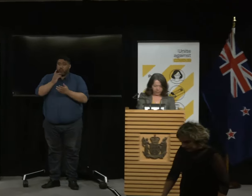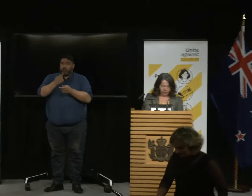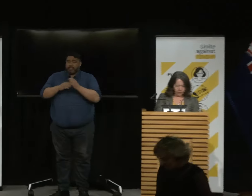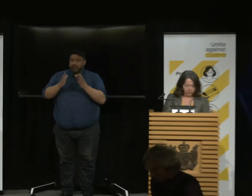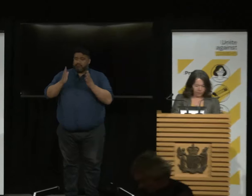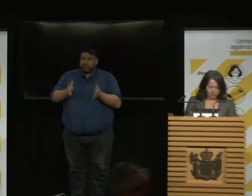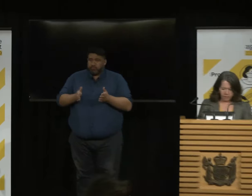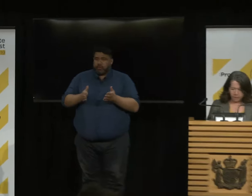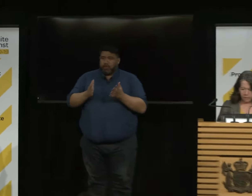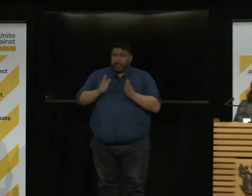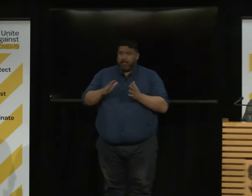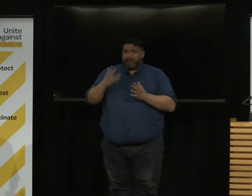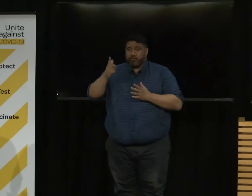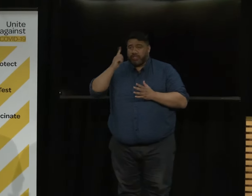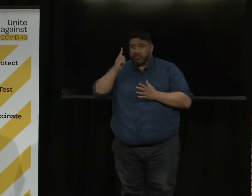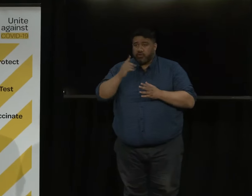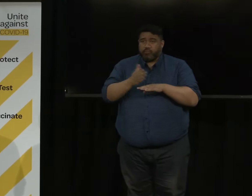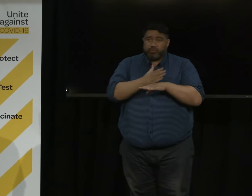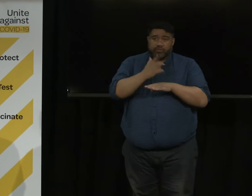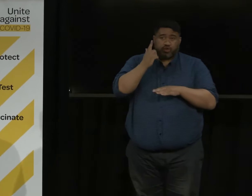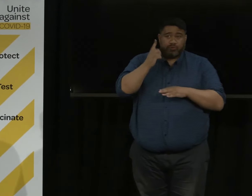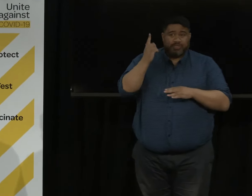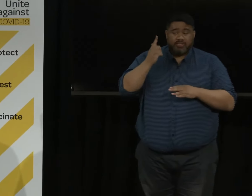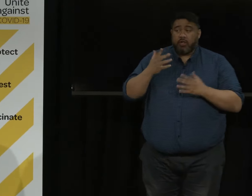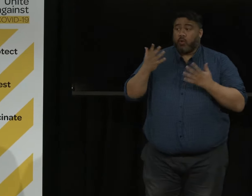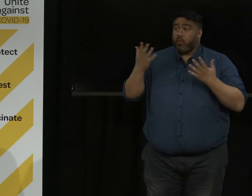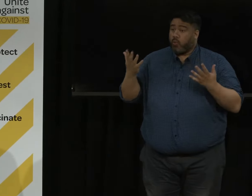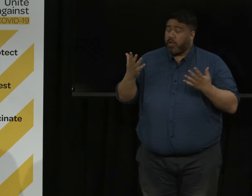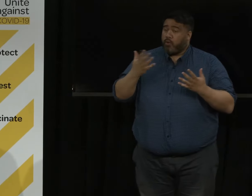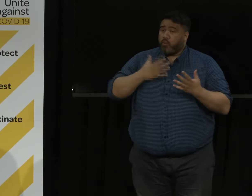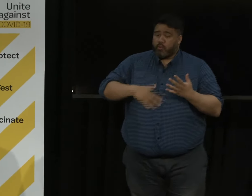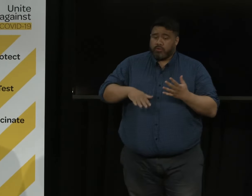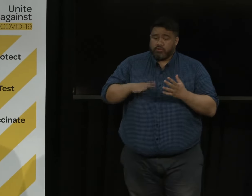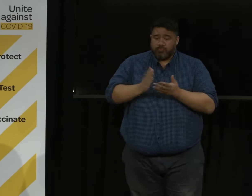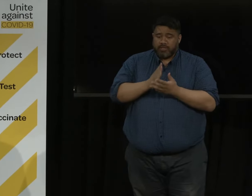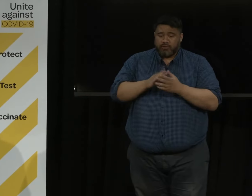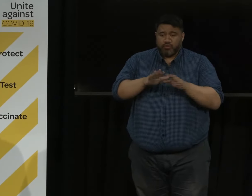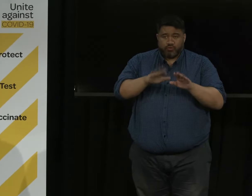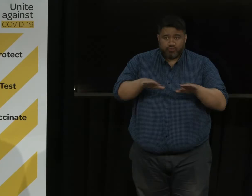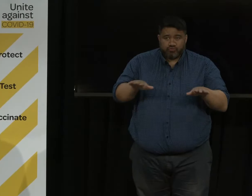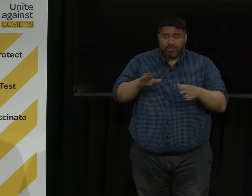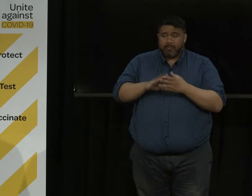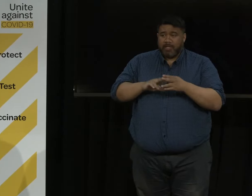See? So if vaccinations were to make it an entry for teachers and early heart childhood